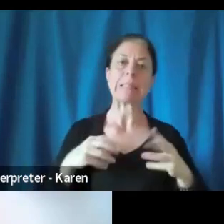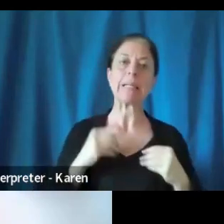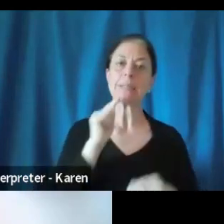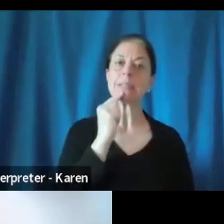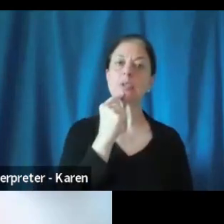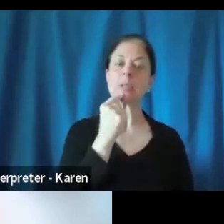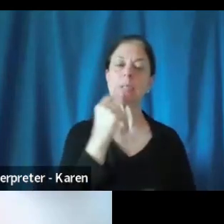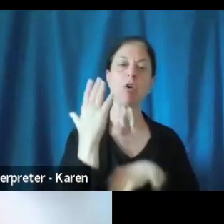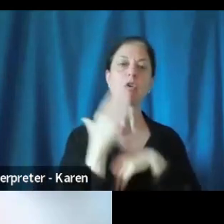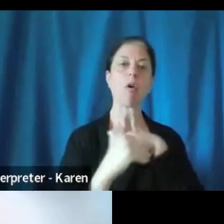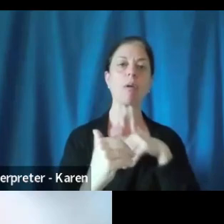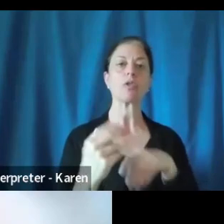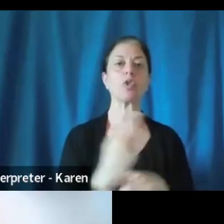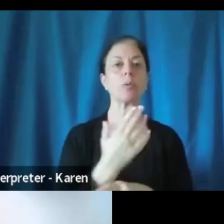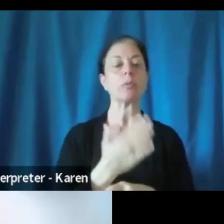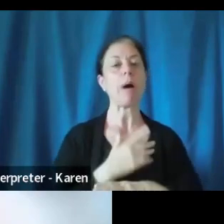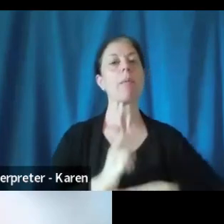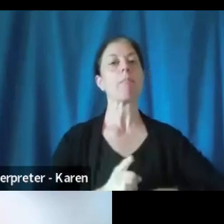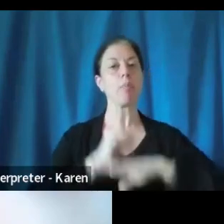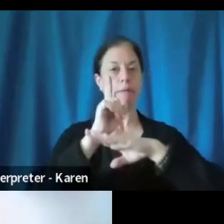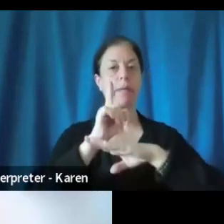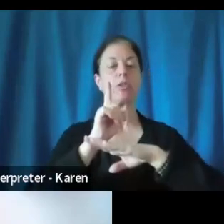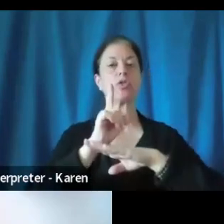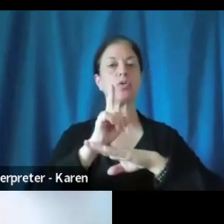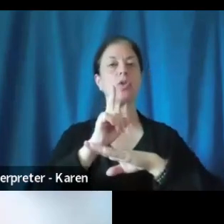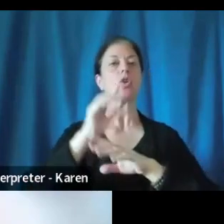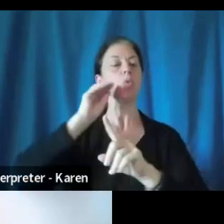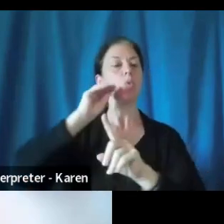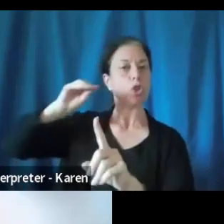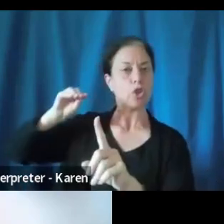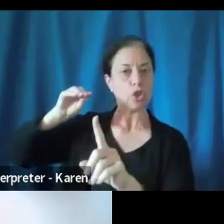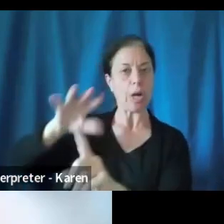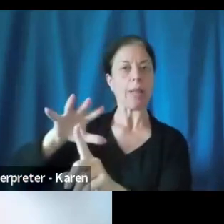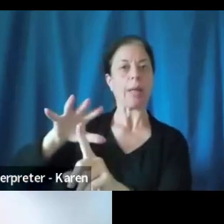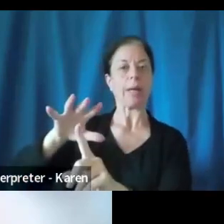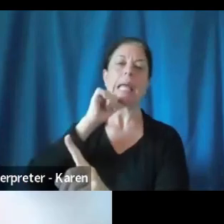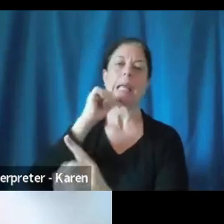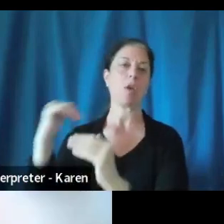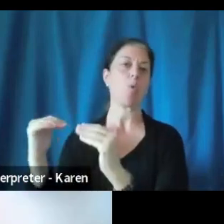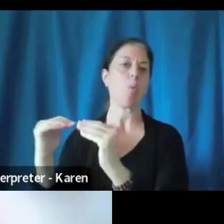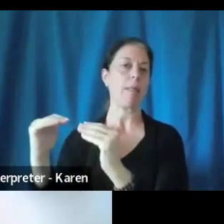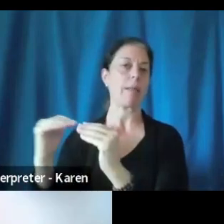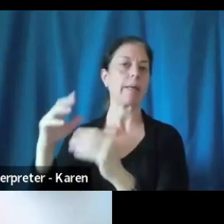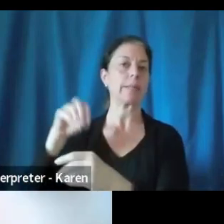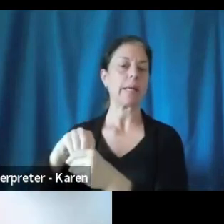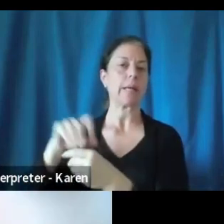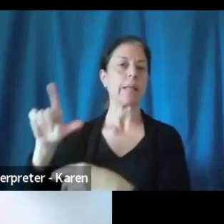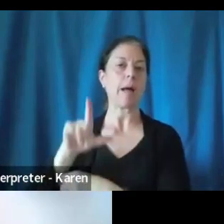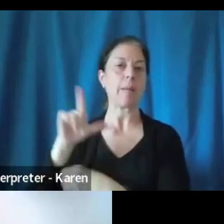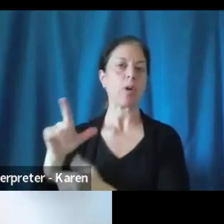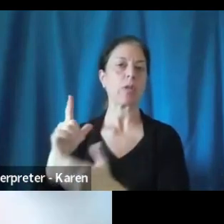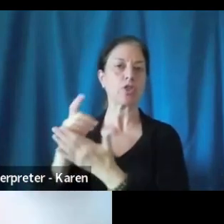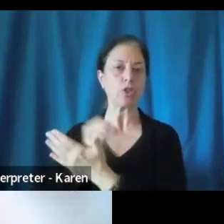with more economic stability than others, I take seriously the call to use